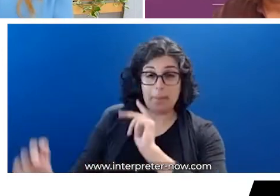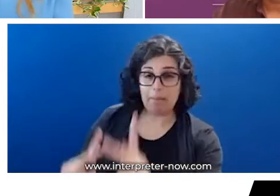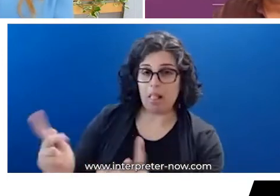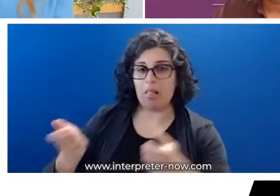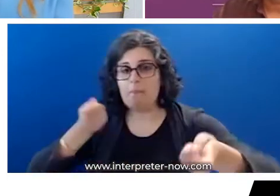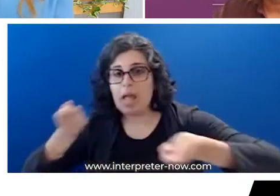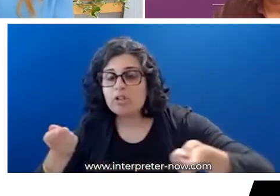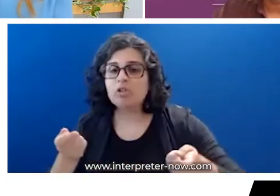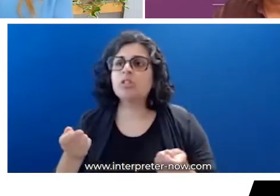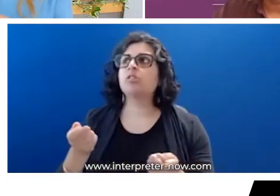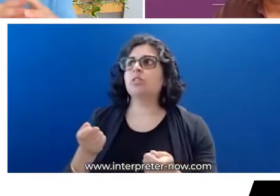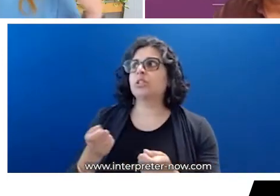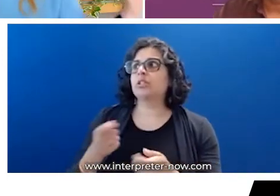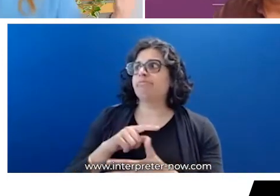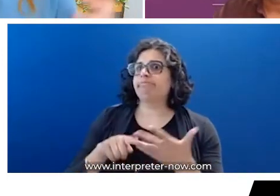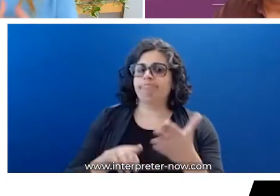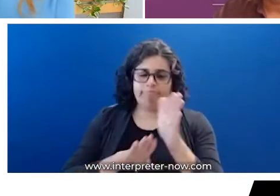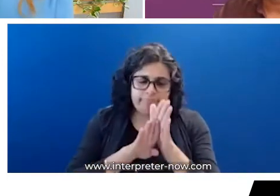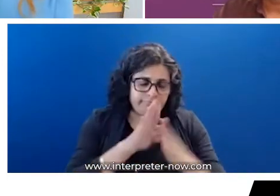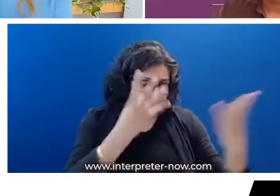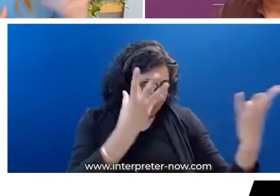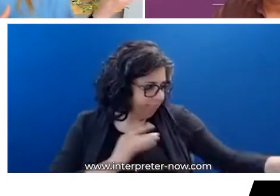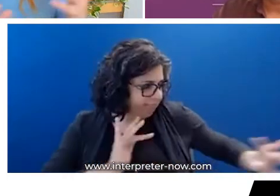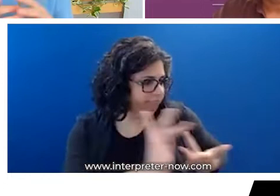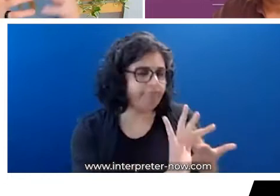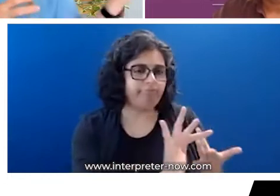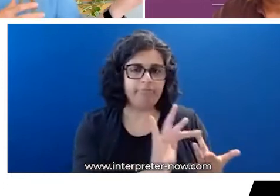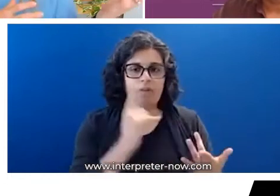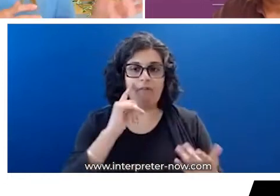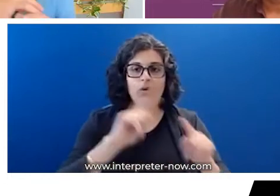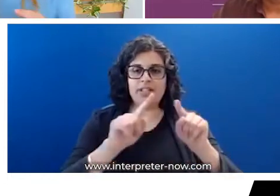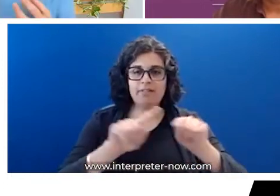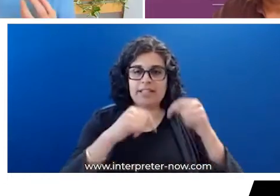can build empathy across distributed teams where some people might be in the office,